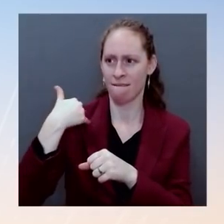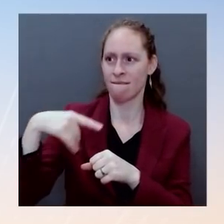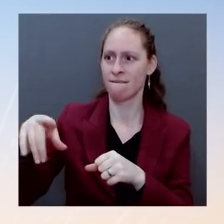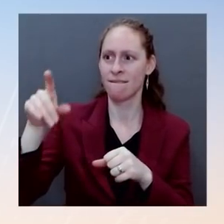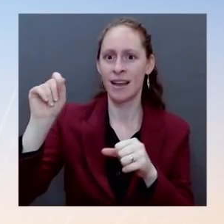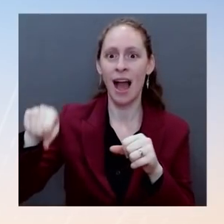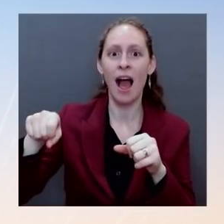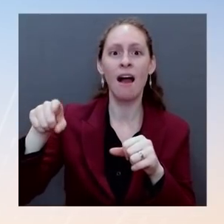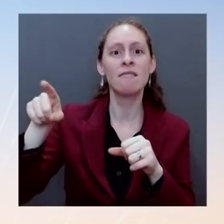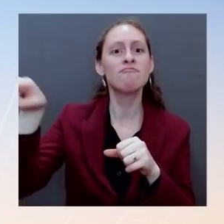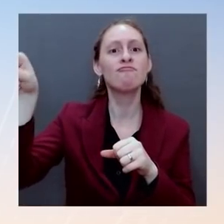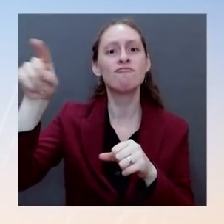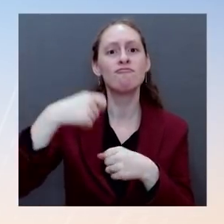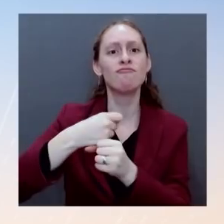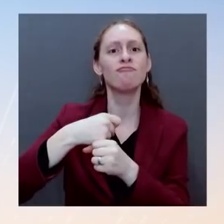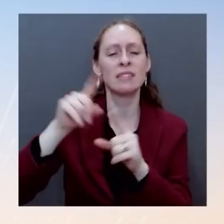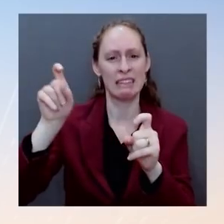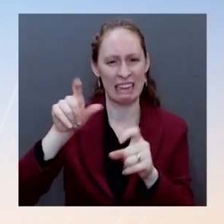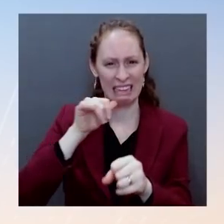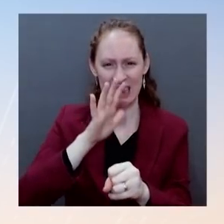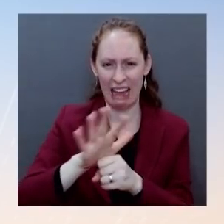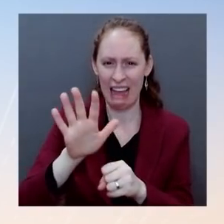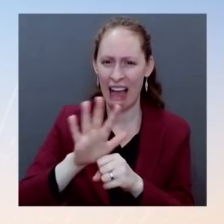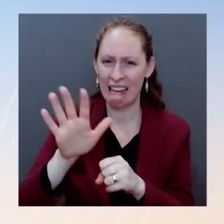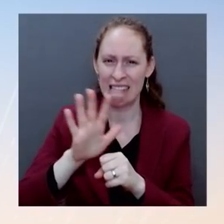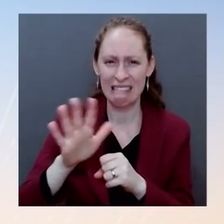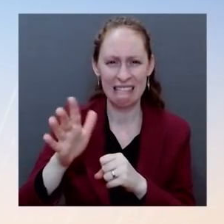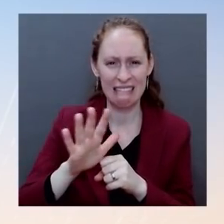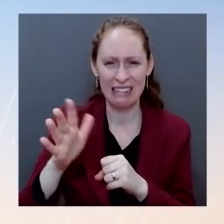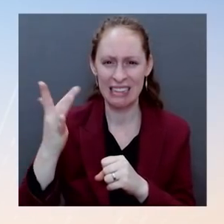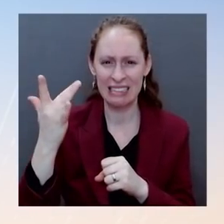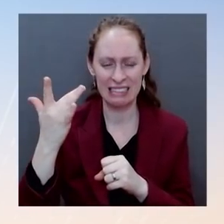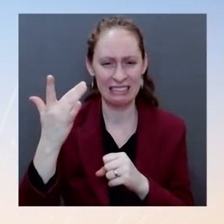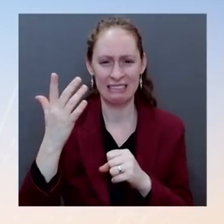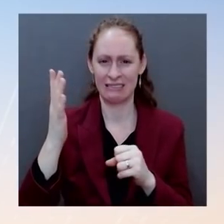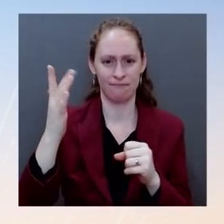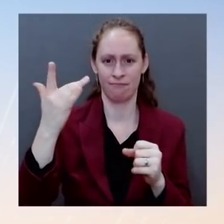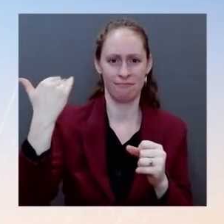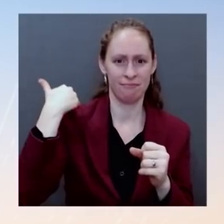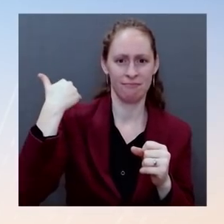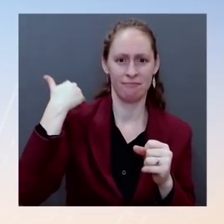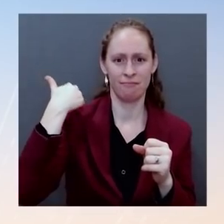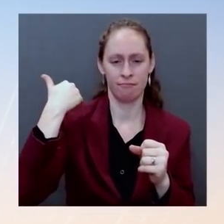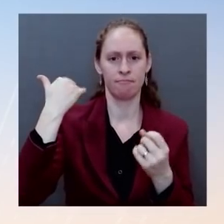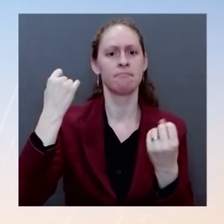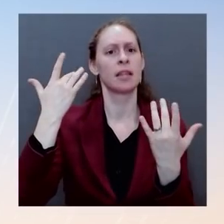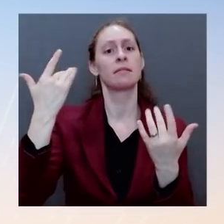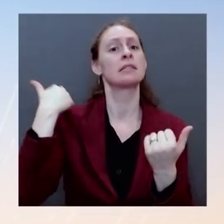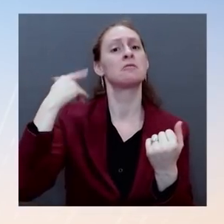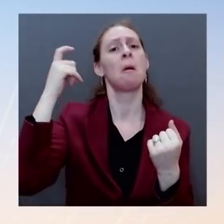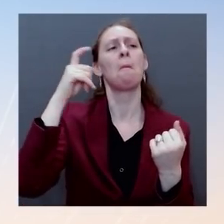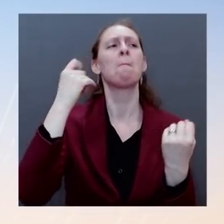because Americans were more interested in getting vaccinated and the CDC was saying,